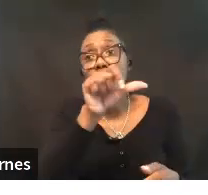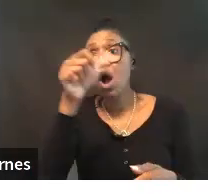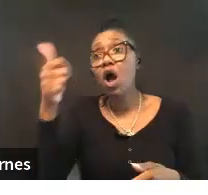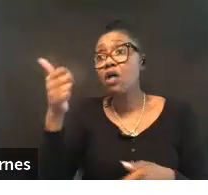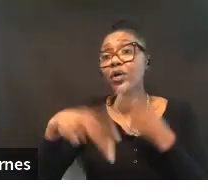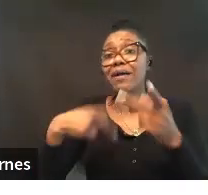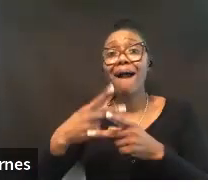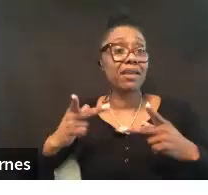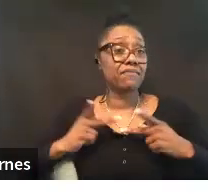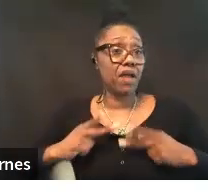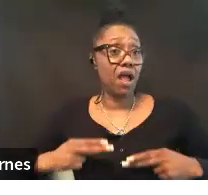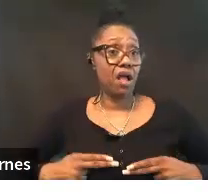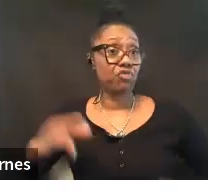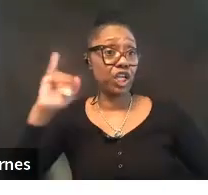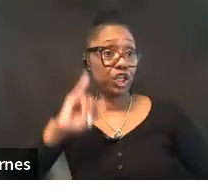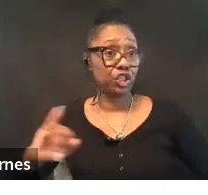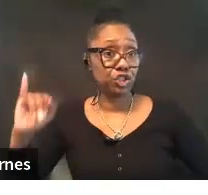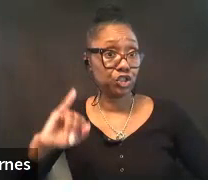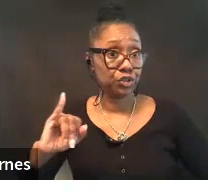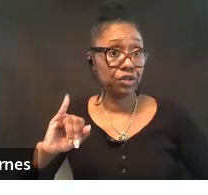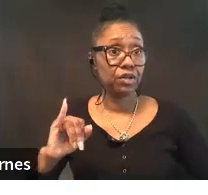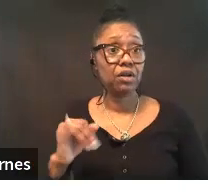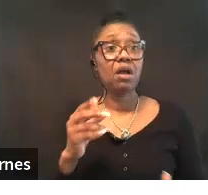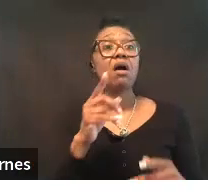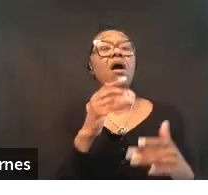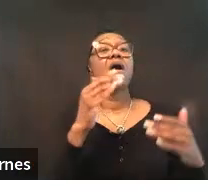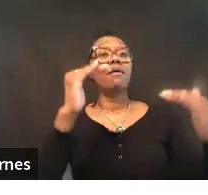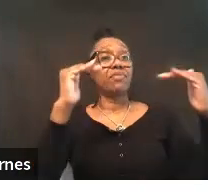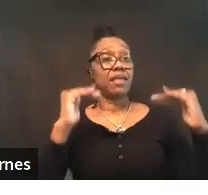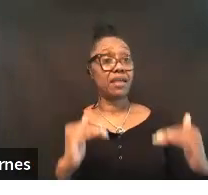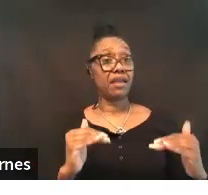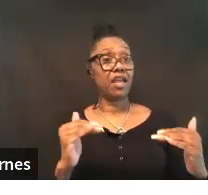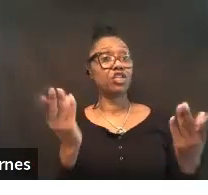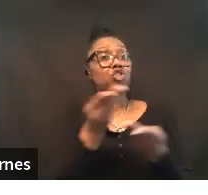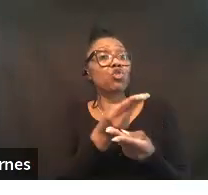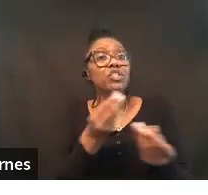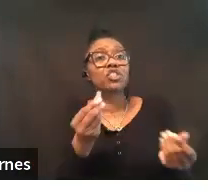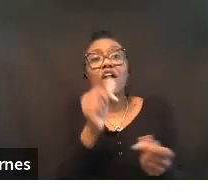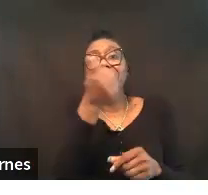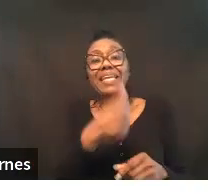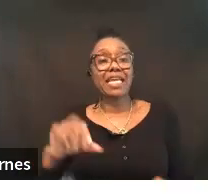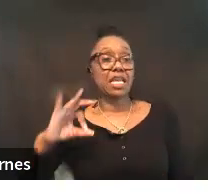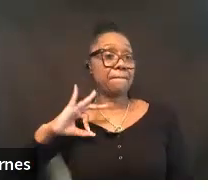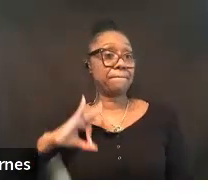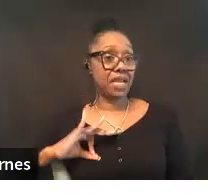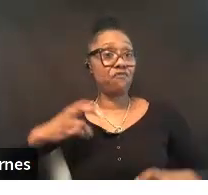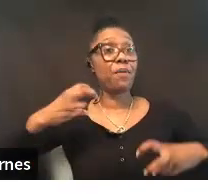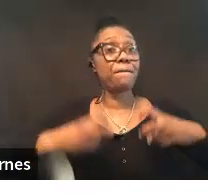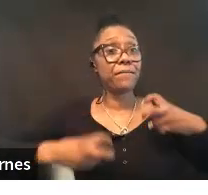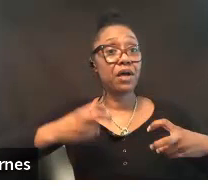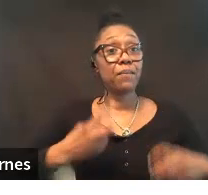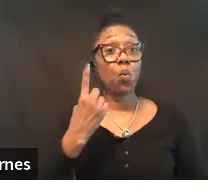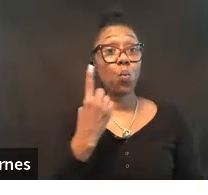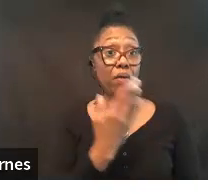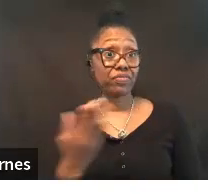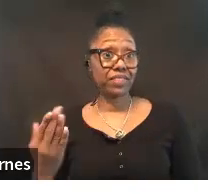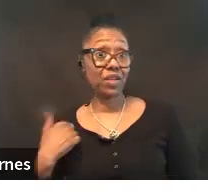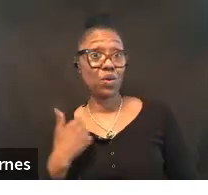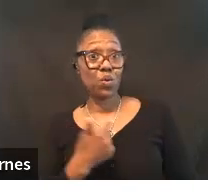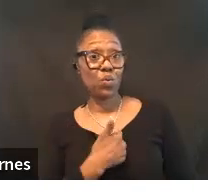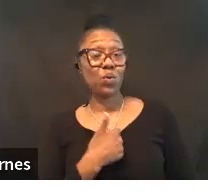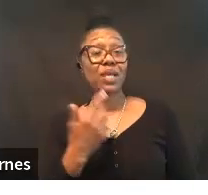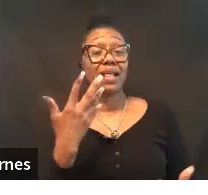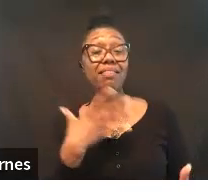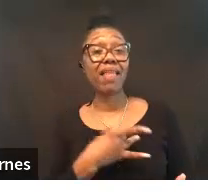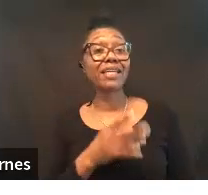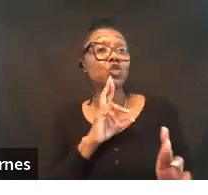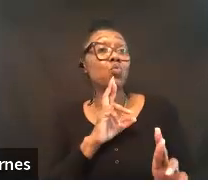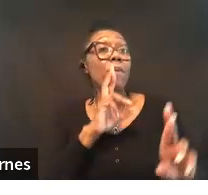And then finally to resolve any benefit problems that you encounter. So one of the things we like to say in our report to you is if you receive a letter from.